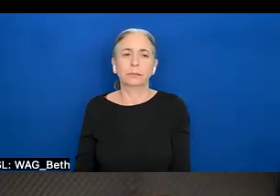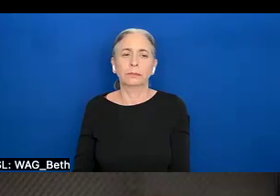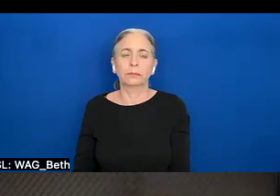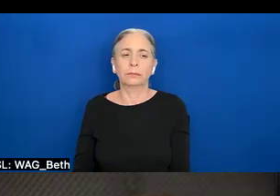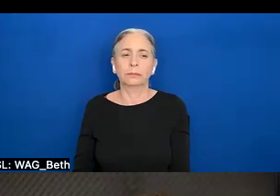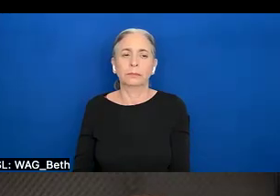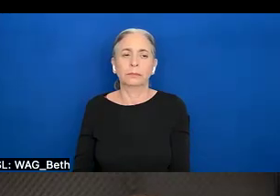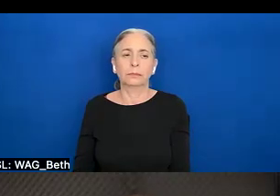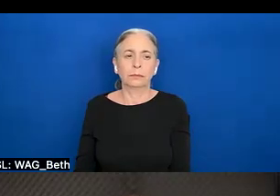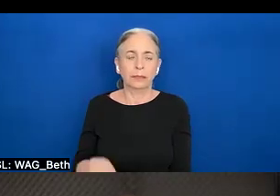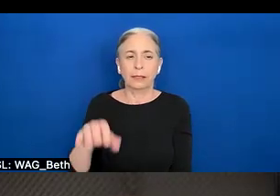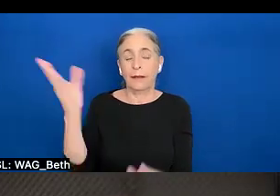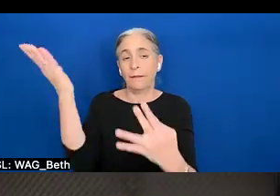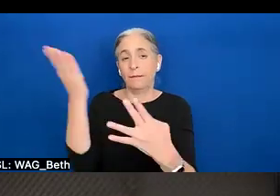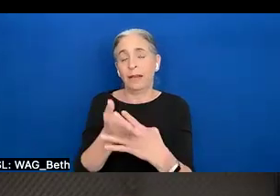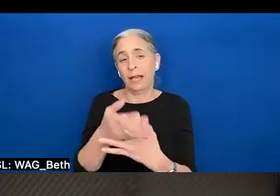I go to file info in InDesign.